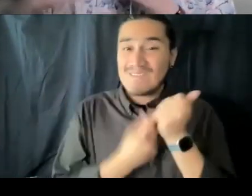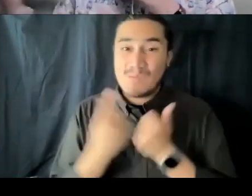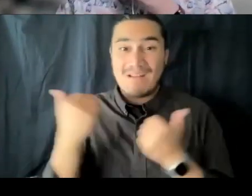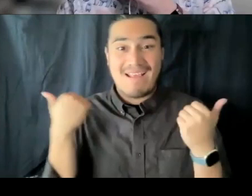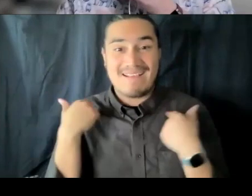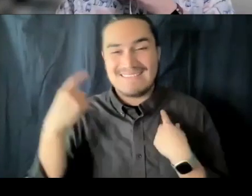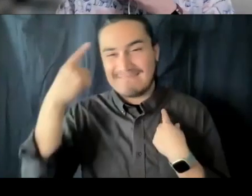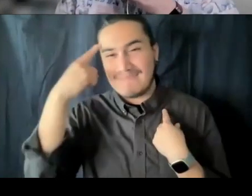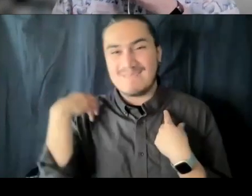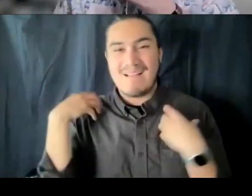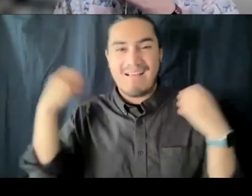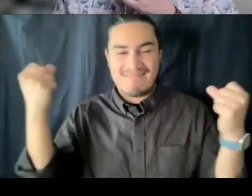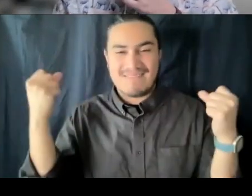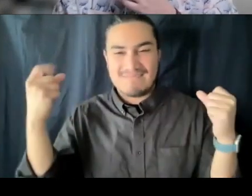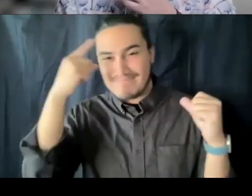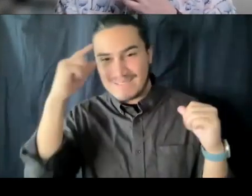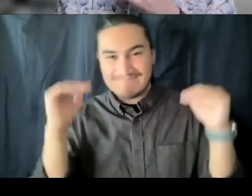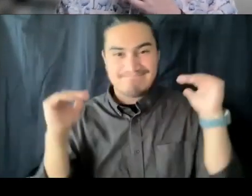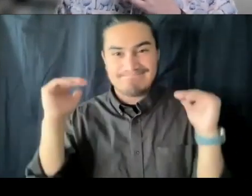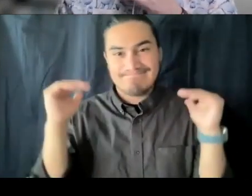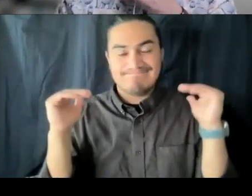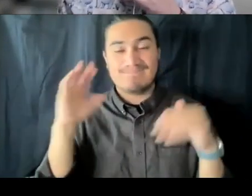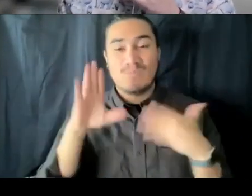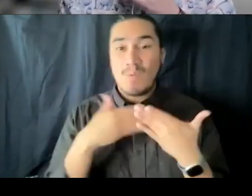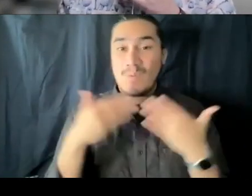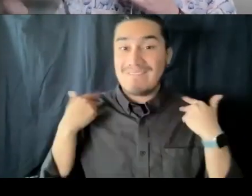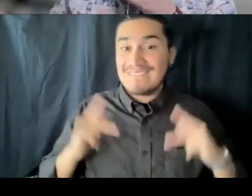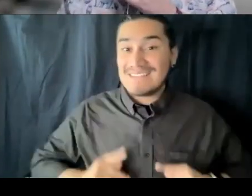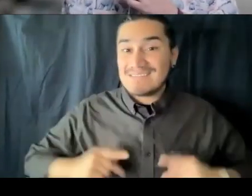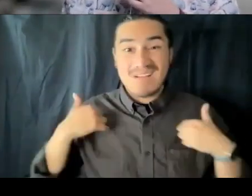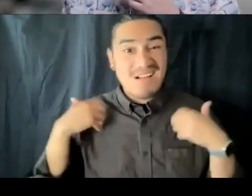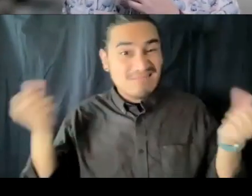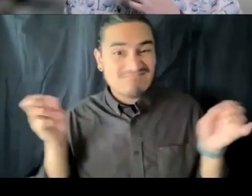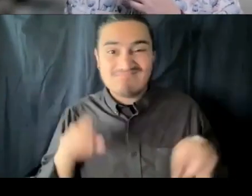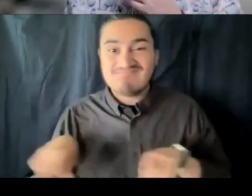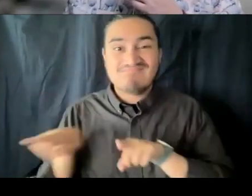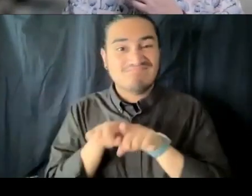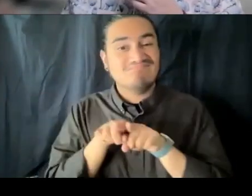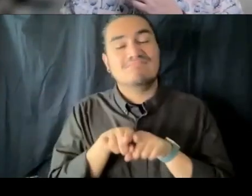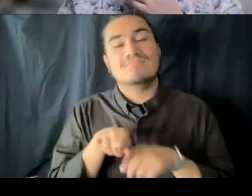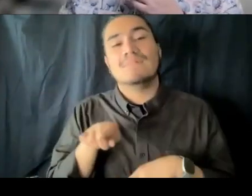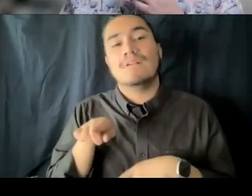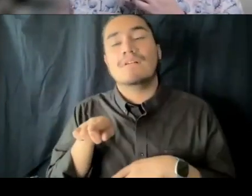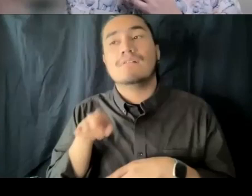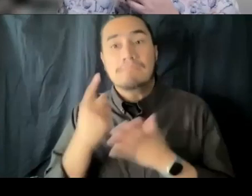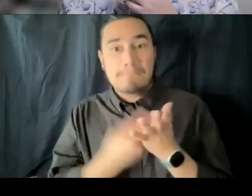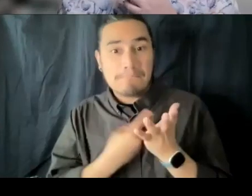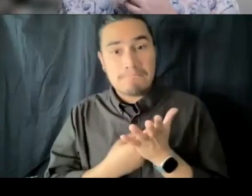and like we all have physical health. Sometimes our mental health is great,